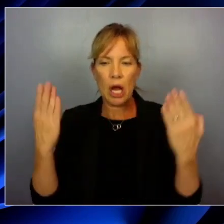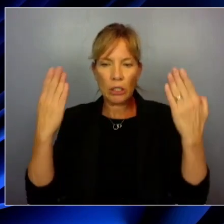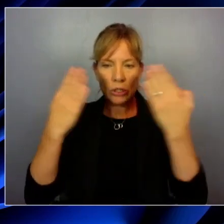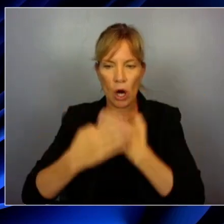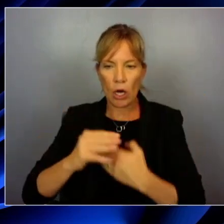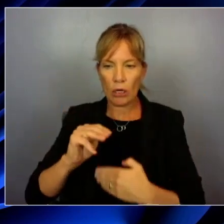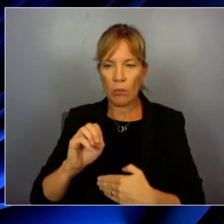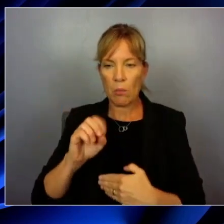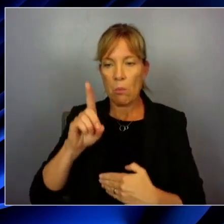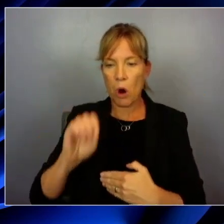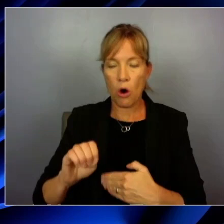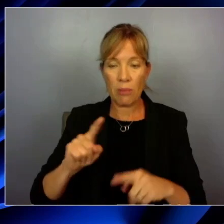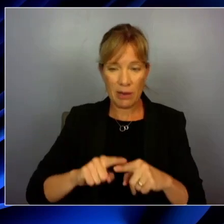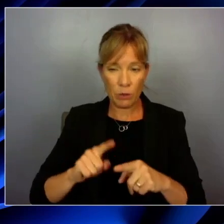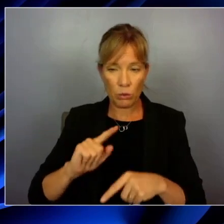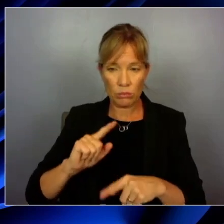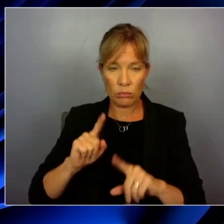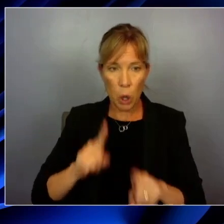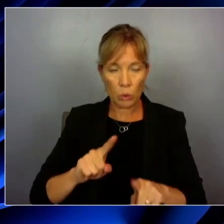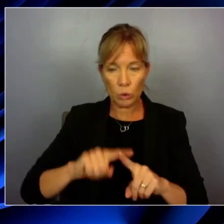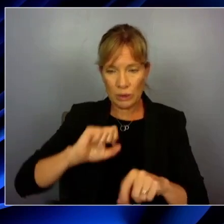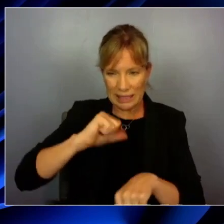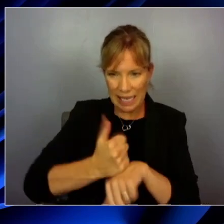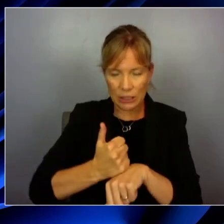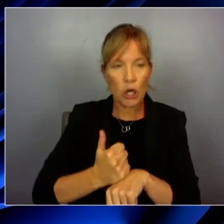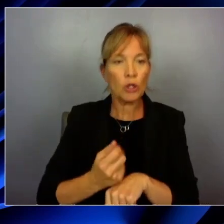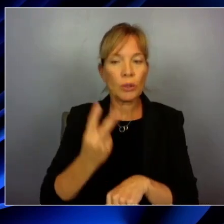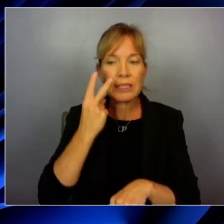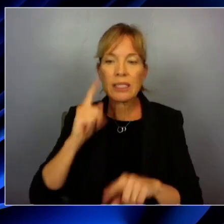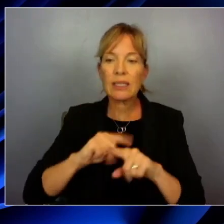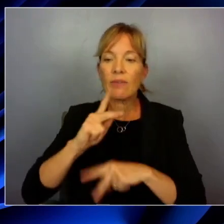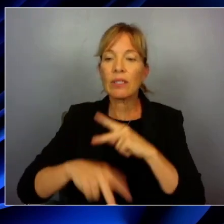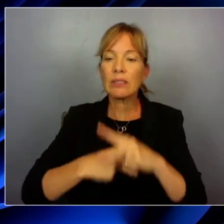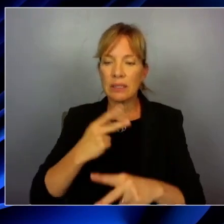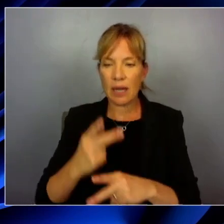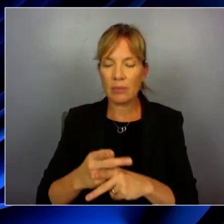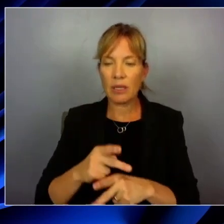able to take a look at the various different types of keyboards. There are, so you've heard.